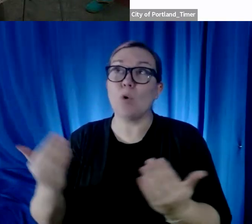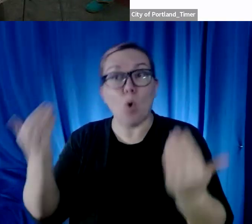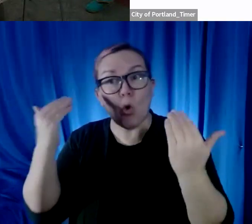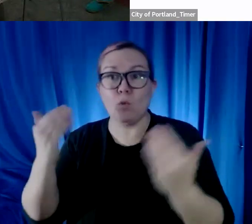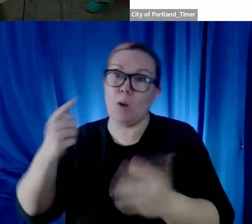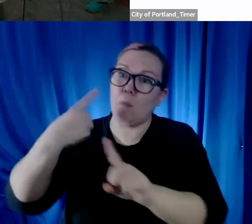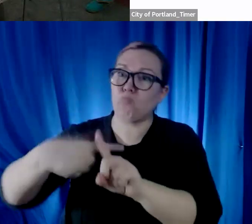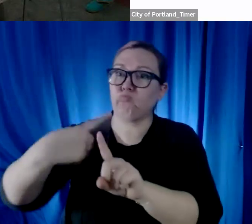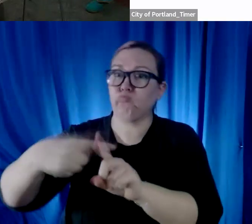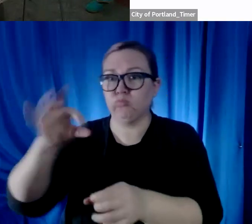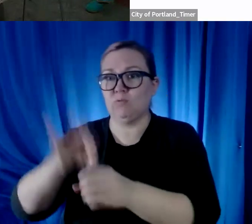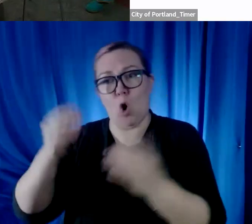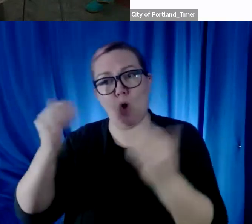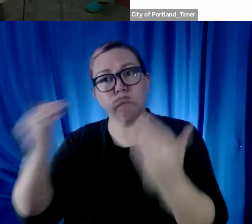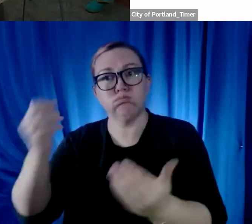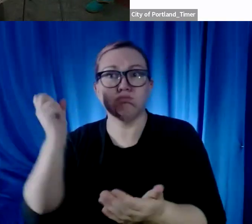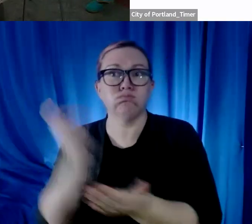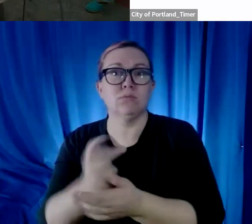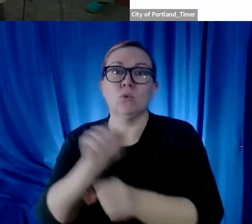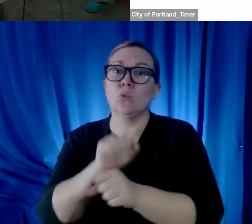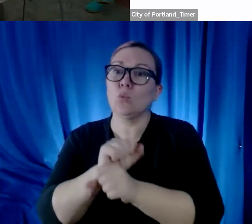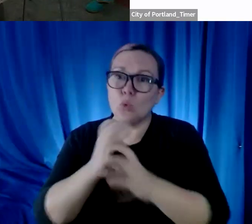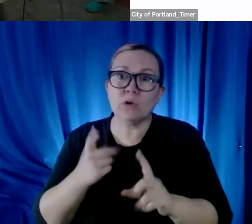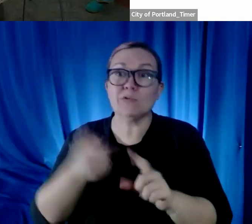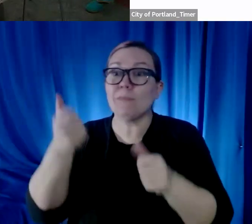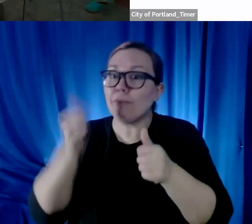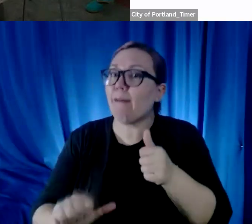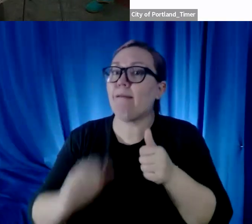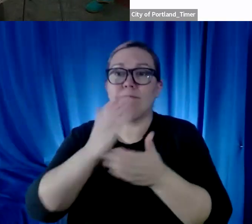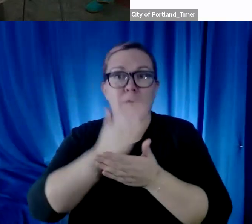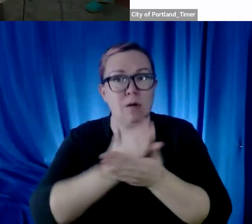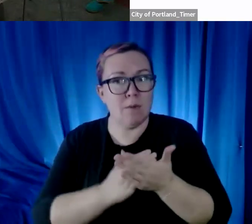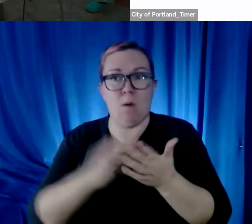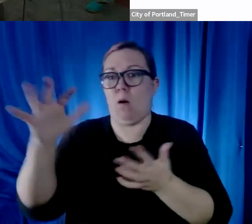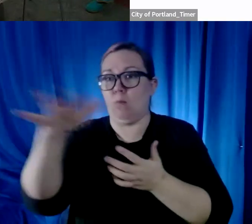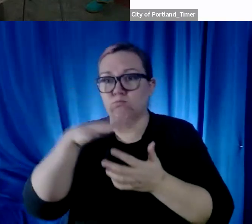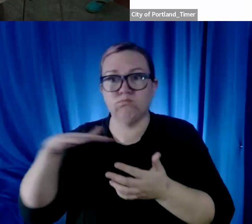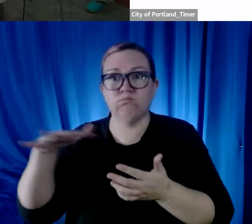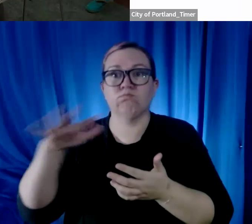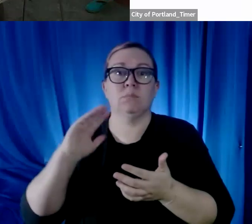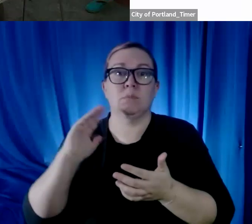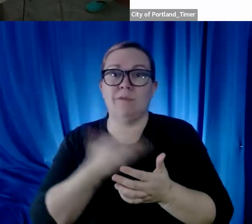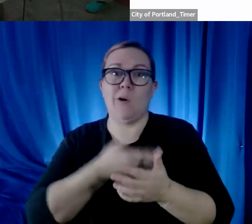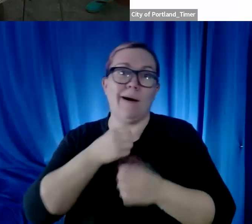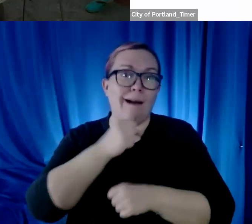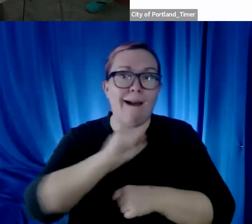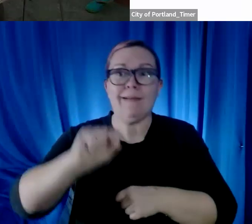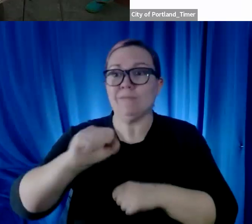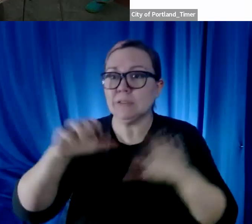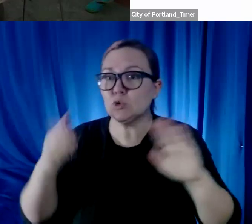Had workers from every part of our activist community.